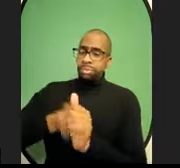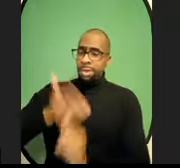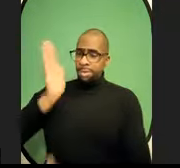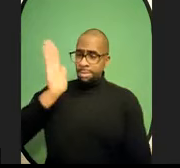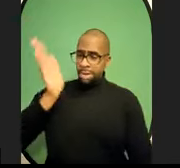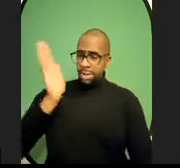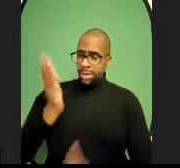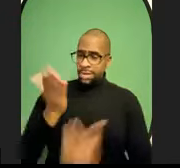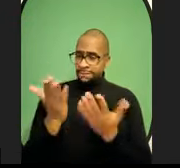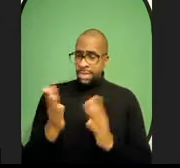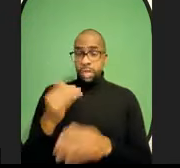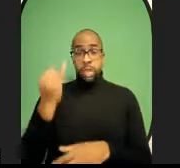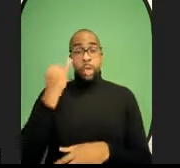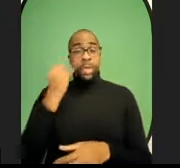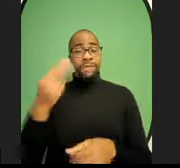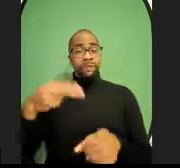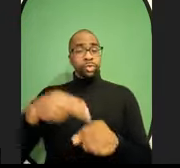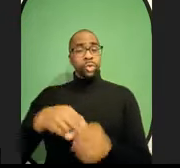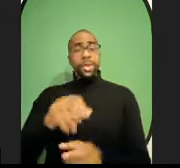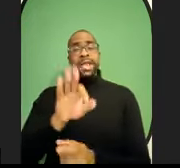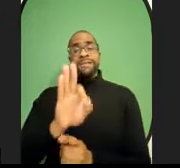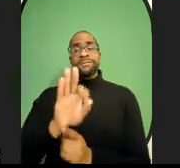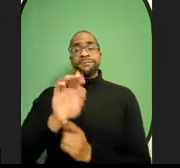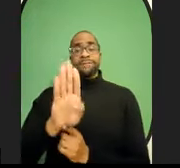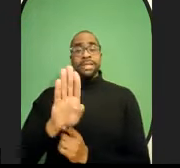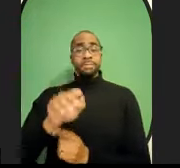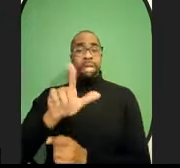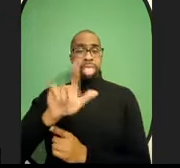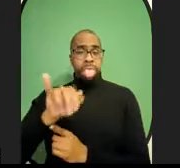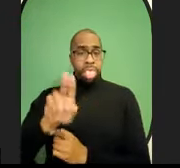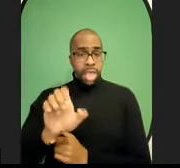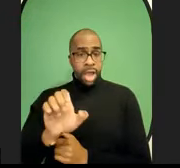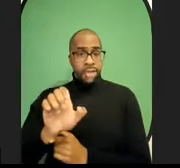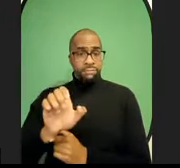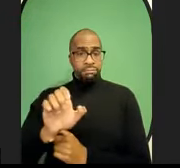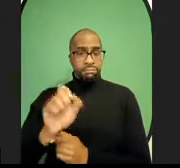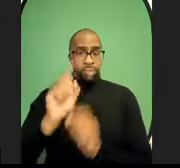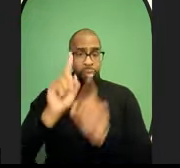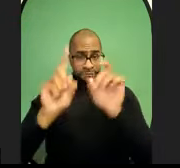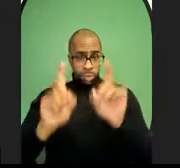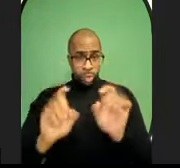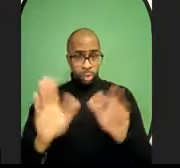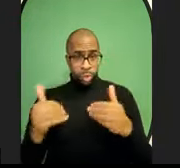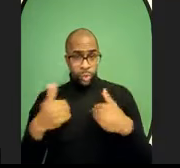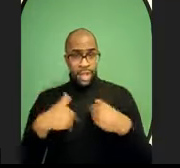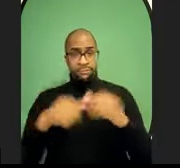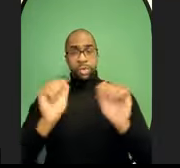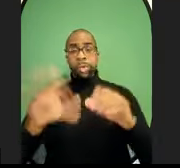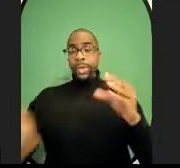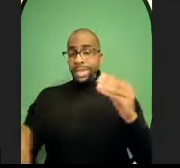our presentation. we will we will have a Q amp a session and we will have a Q amp a session. And if you're joining us via Facebook Live if you have. questions questions please place them questions please place them in